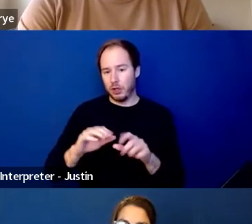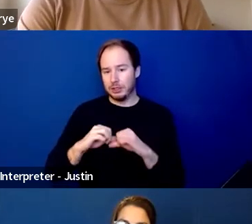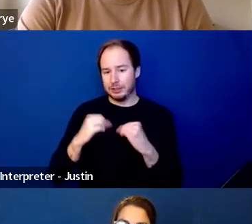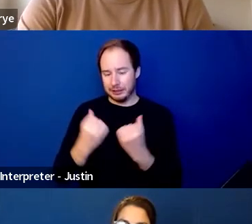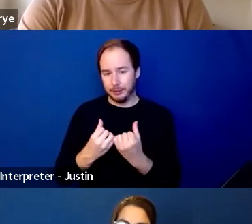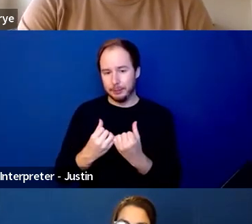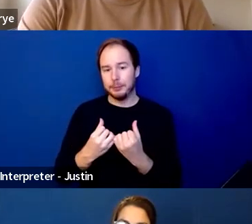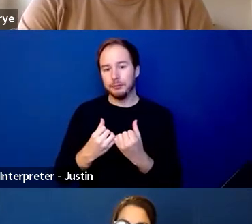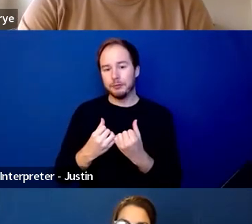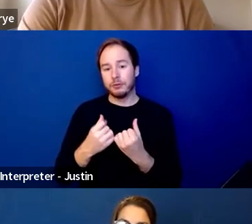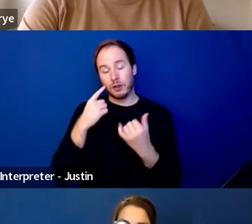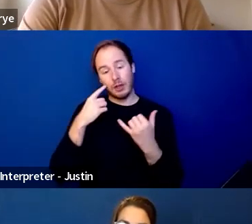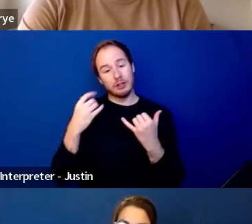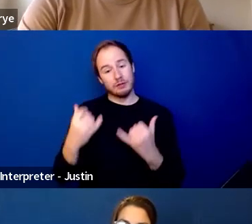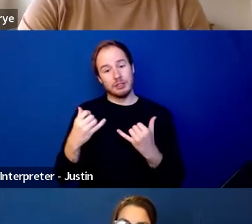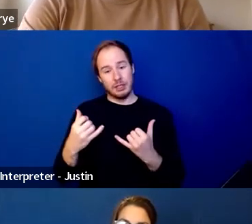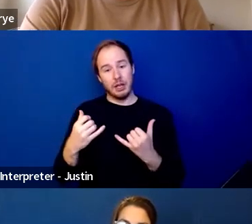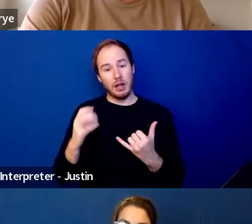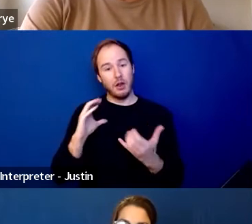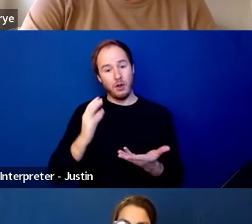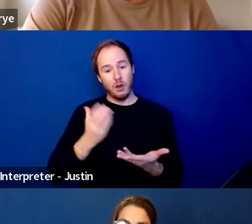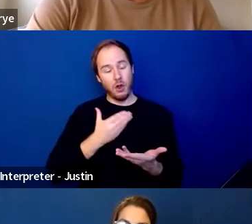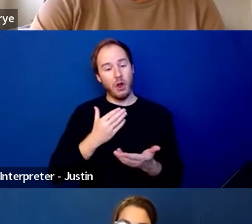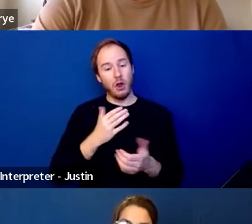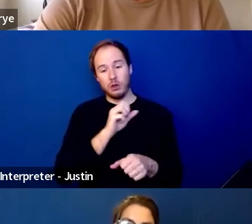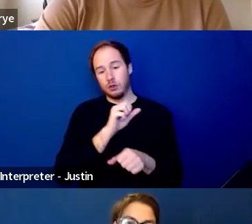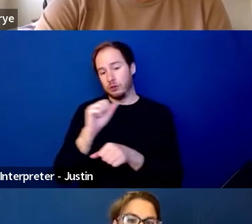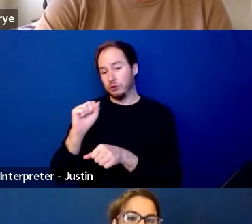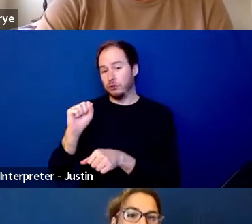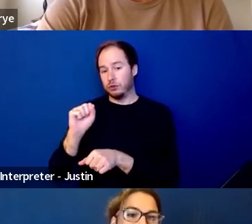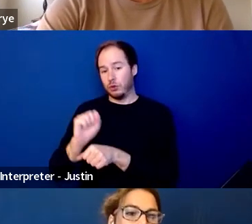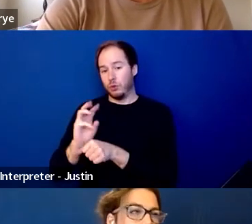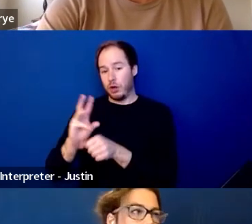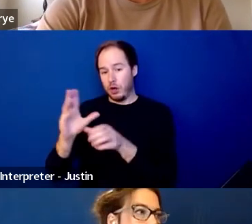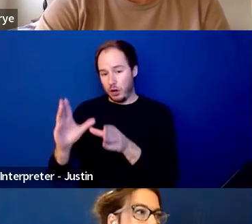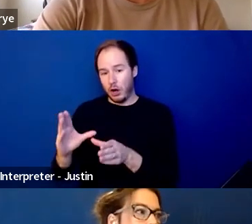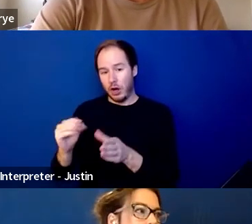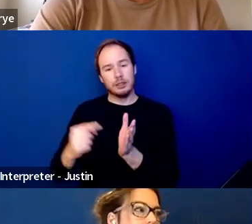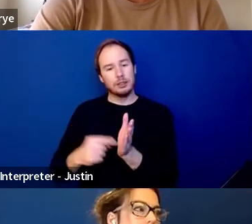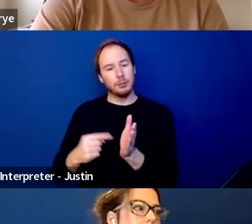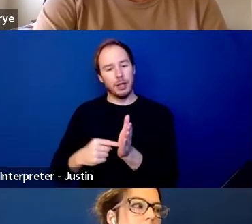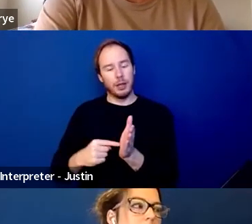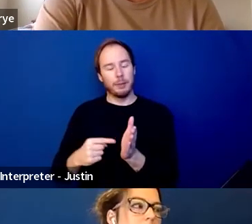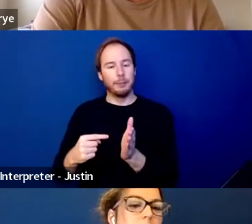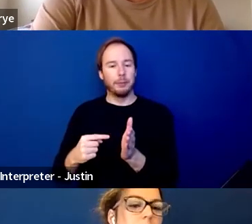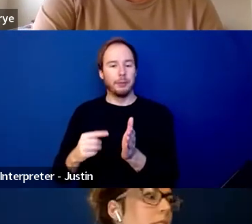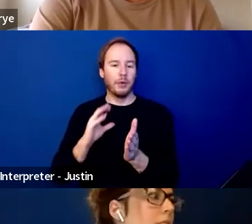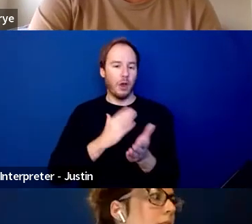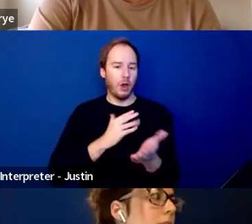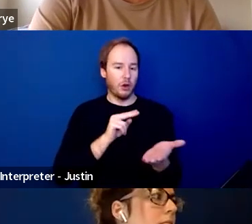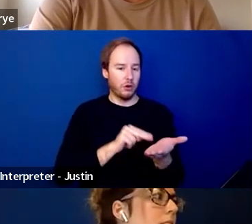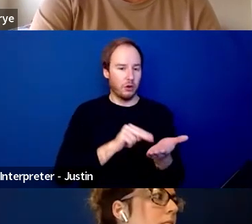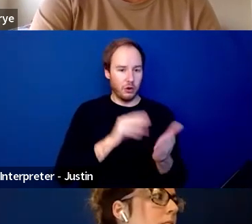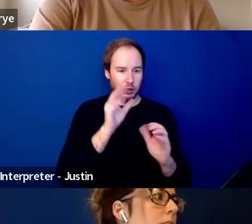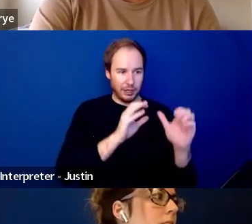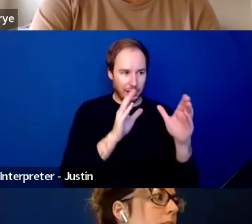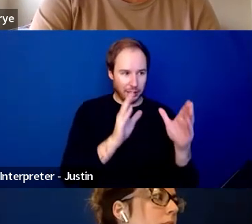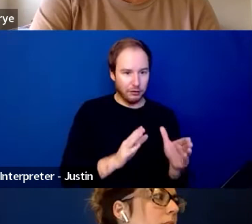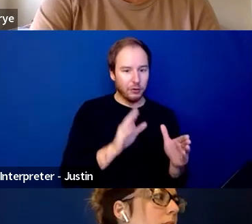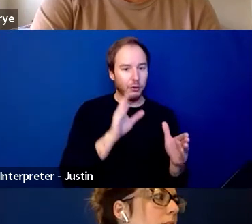As of now, our social worker, and sometimes our nurse navigator will do hospital consults.